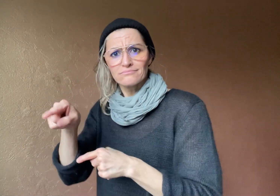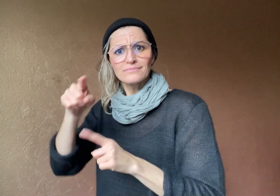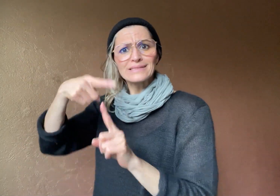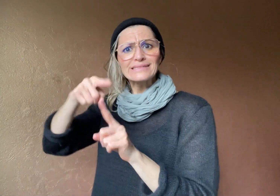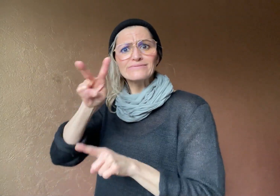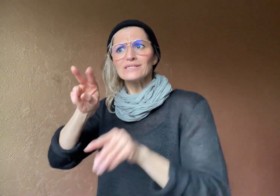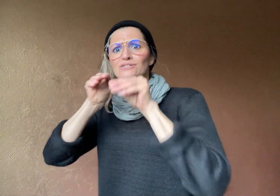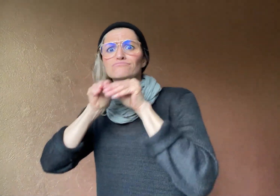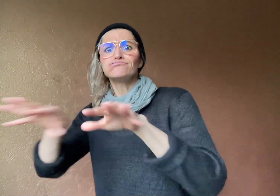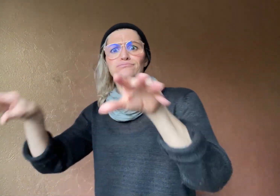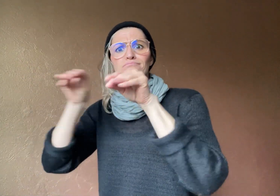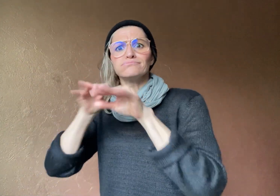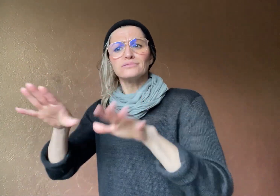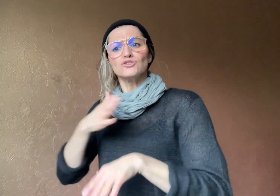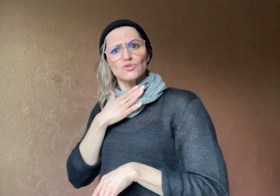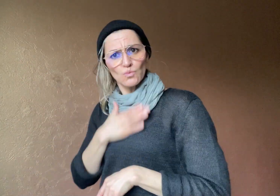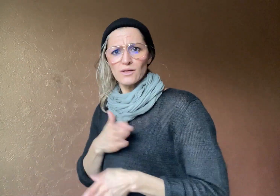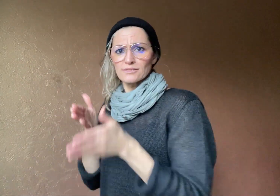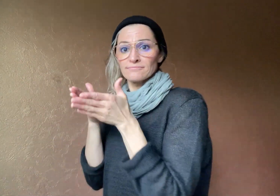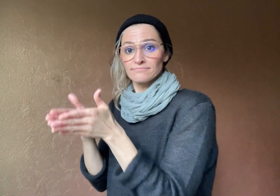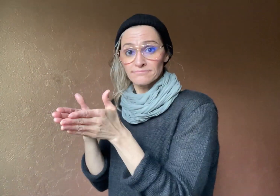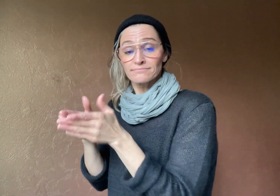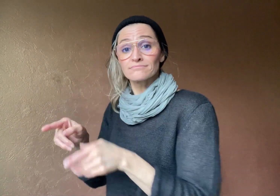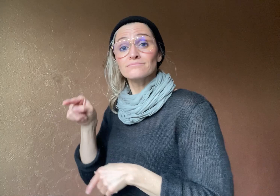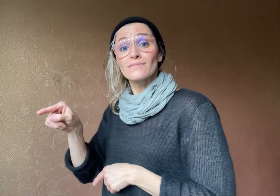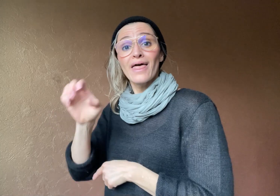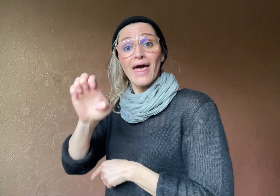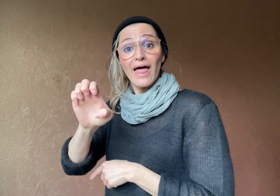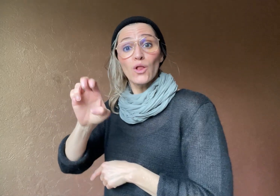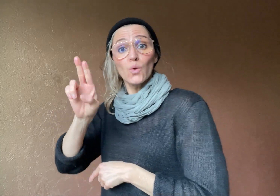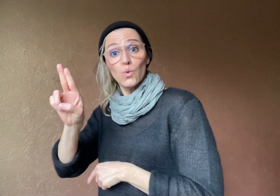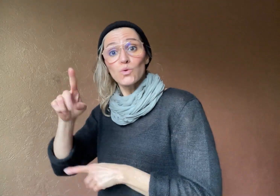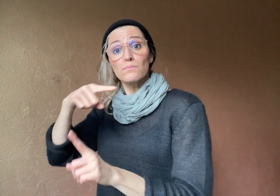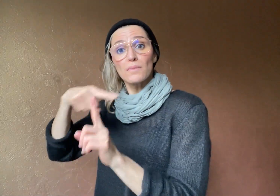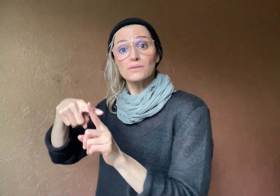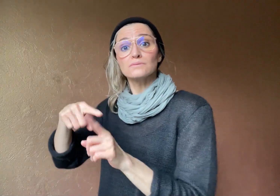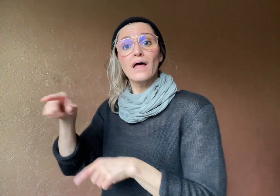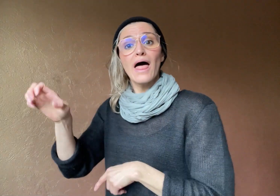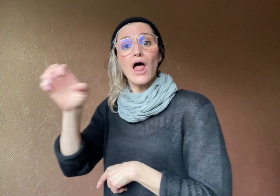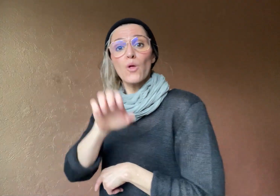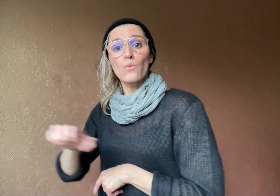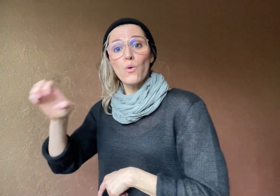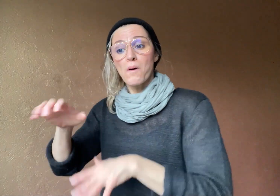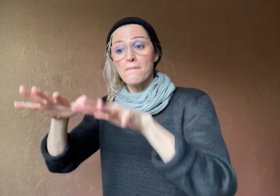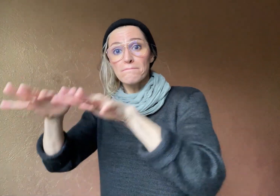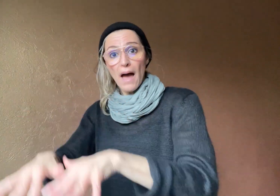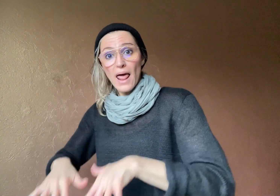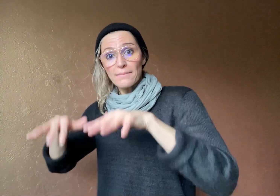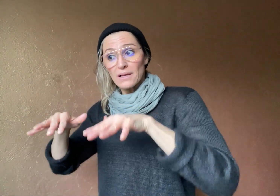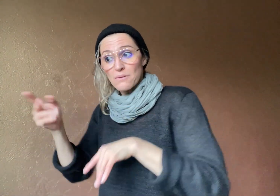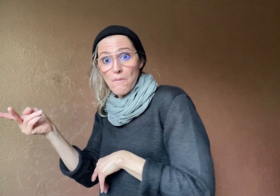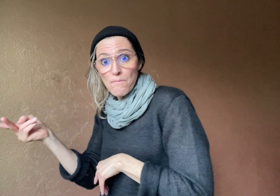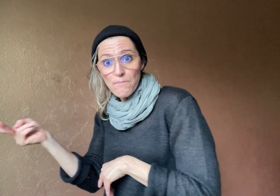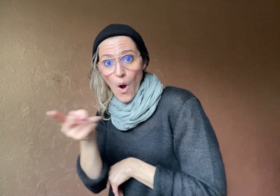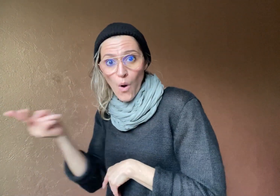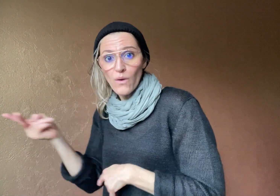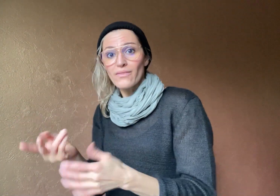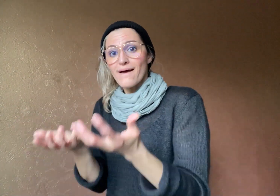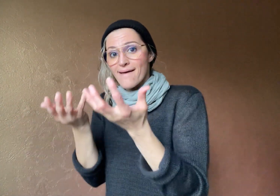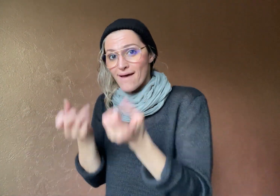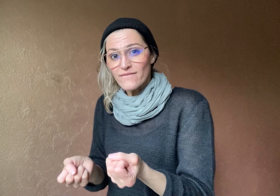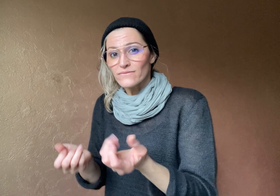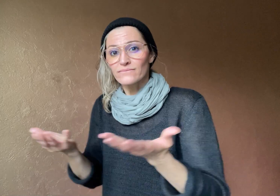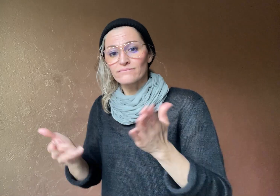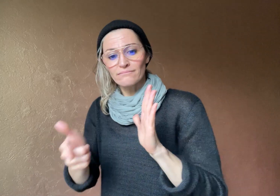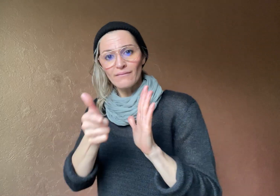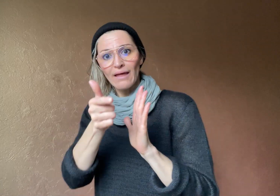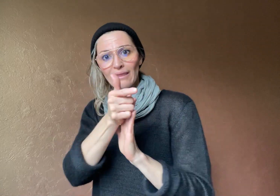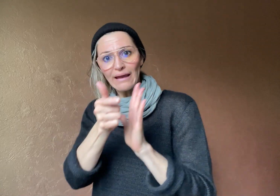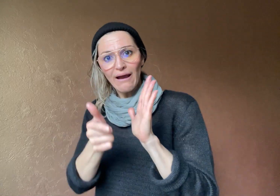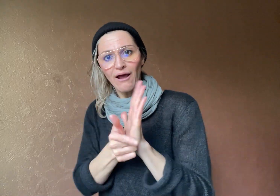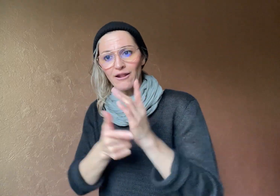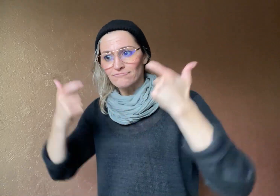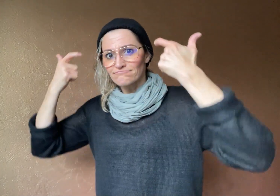The EU and the European Parliament both are legally obligated to